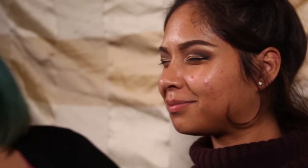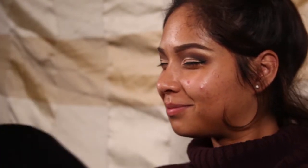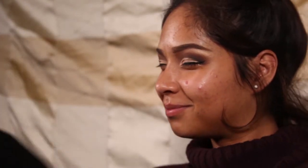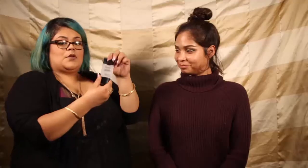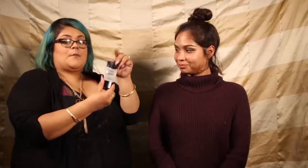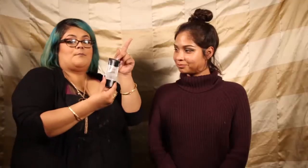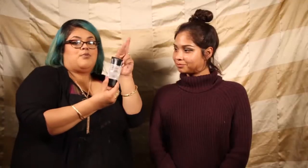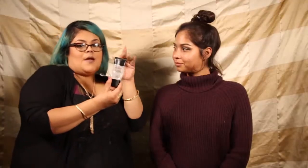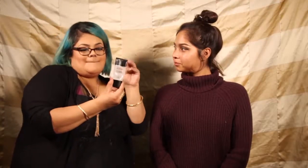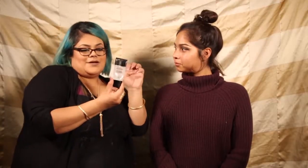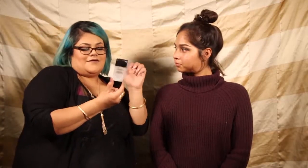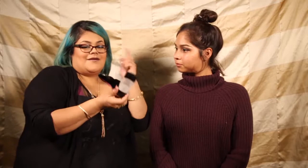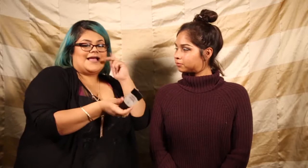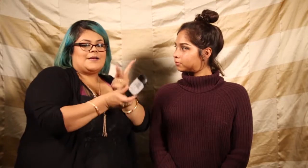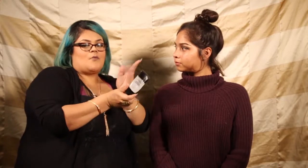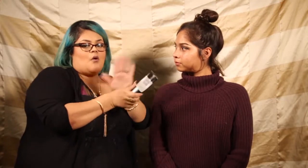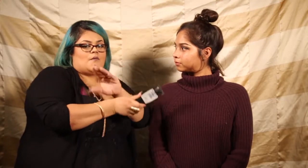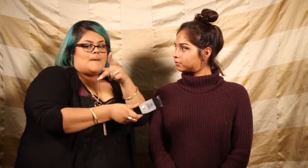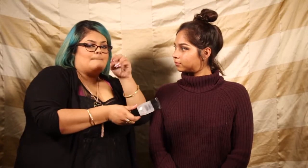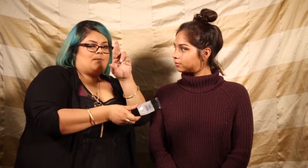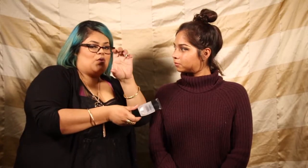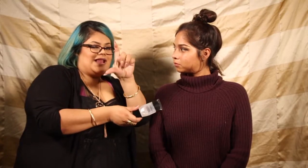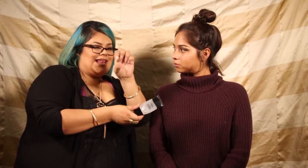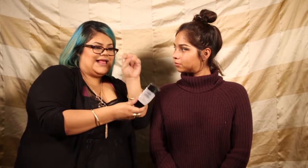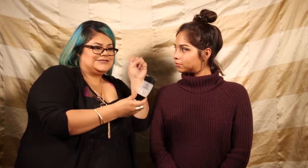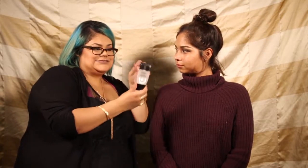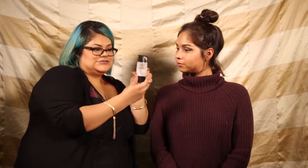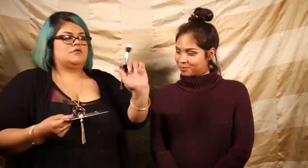other primer to make her face poreless...